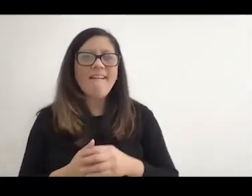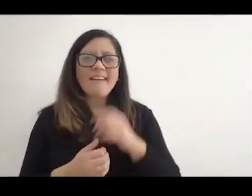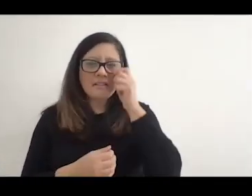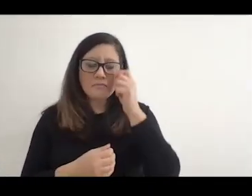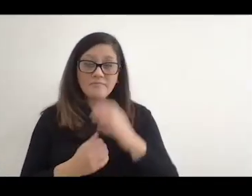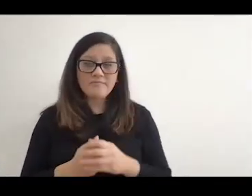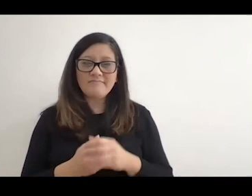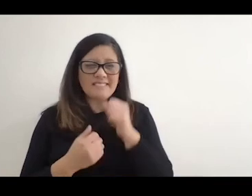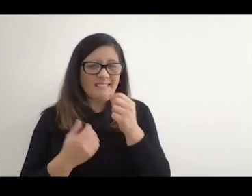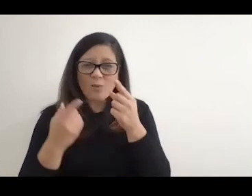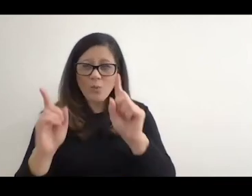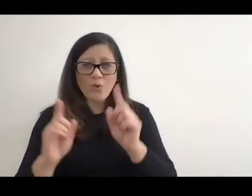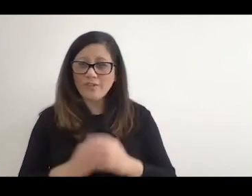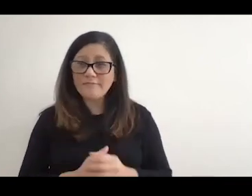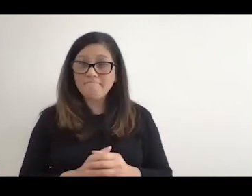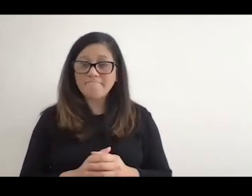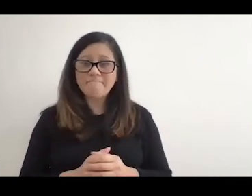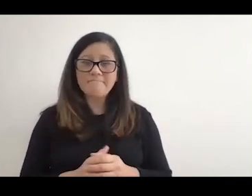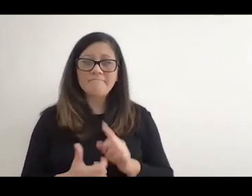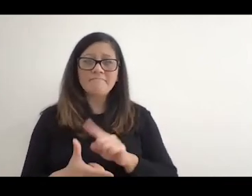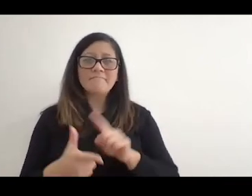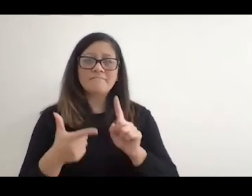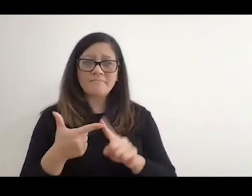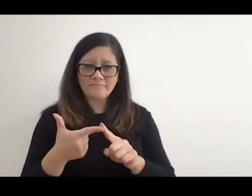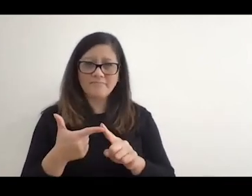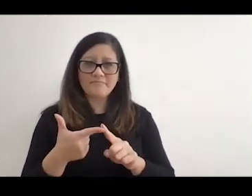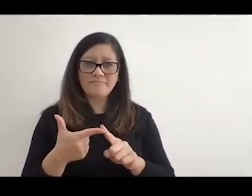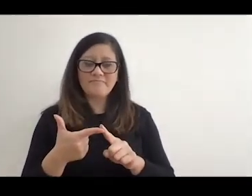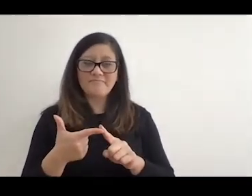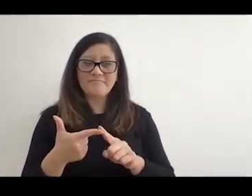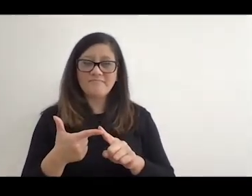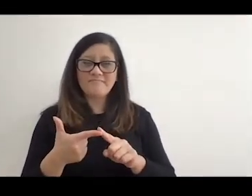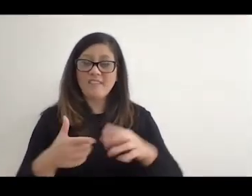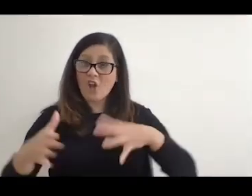It's not going to work. 2nd is a smart. smart for your health,